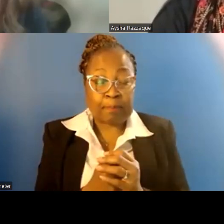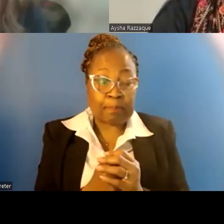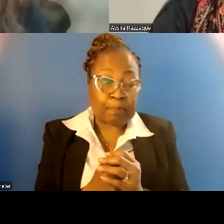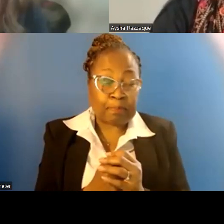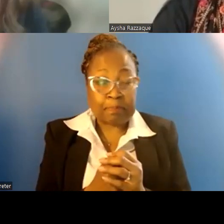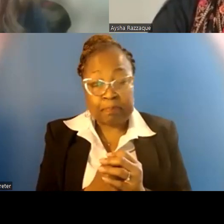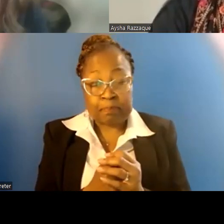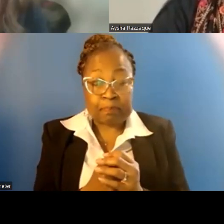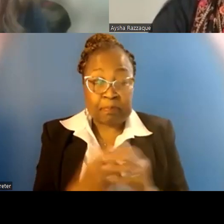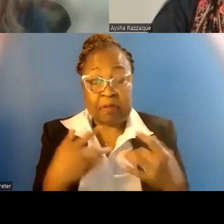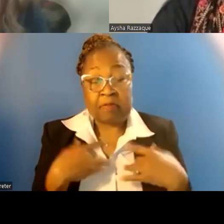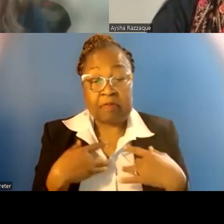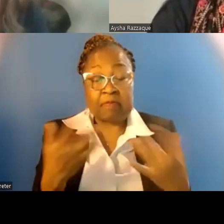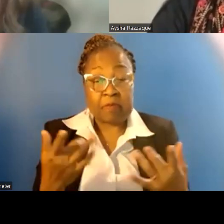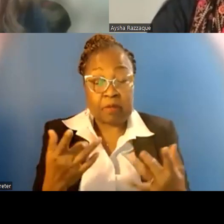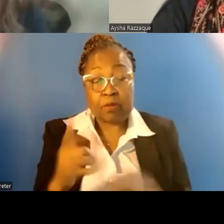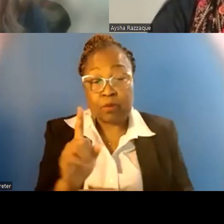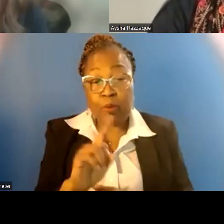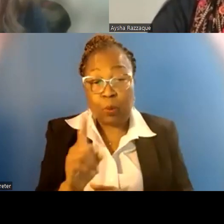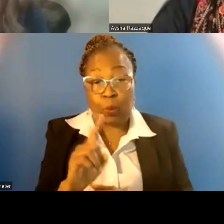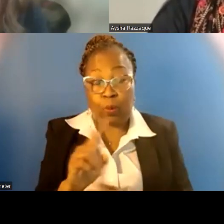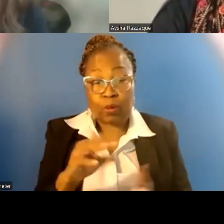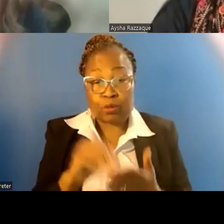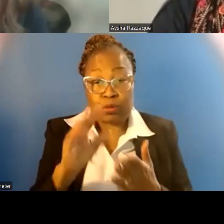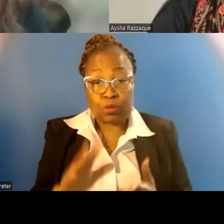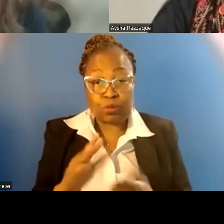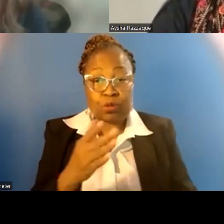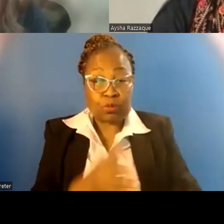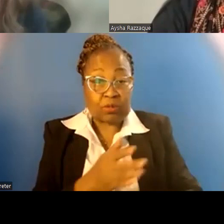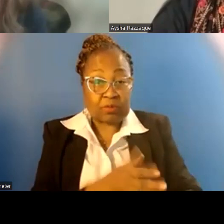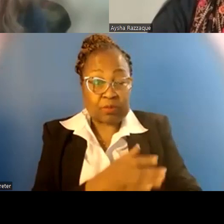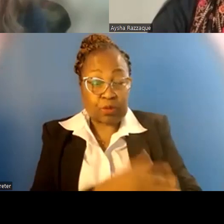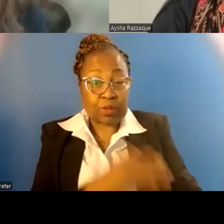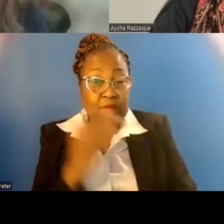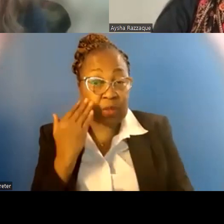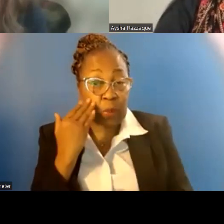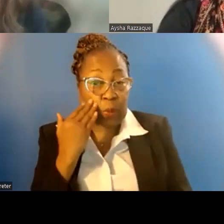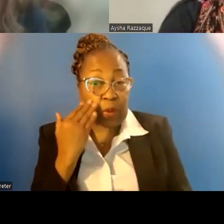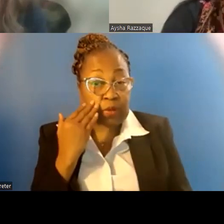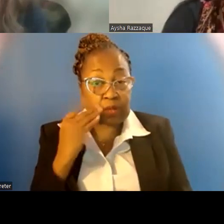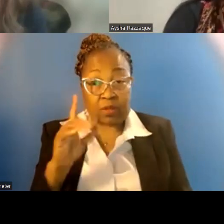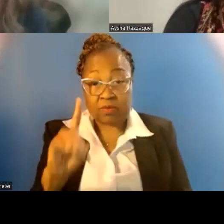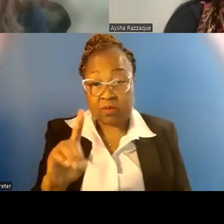where students will increase awareness of the cultural center and what the cultural center